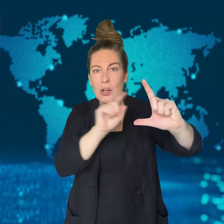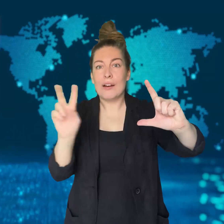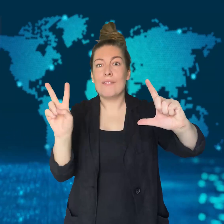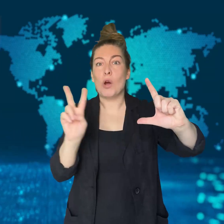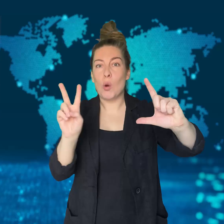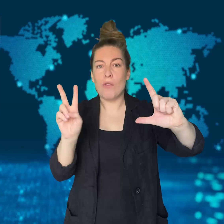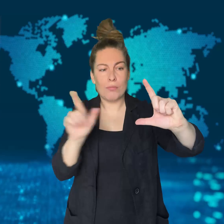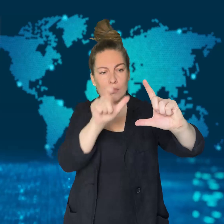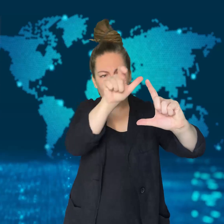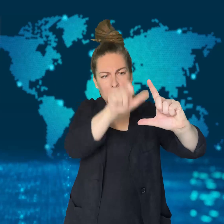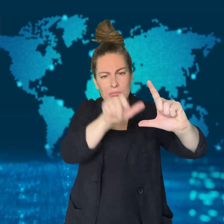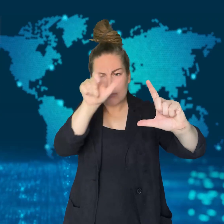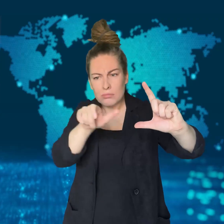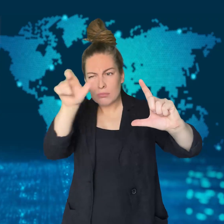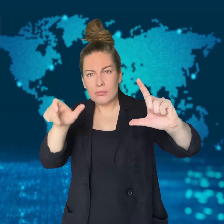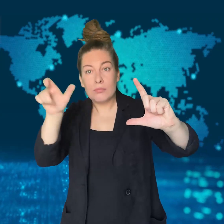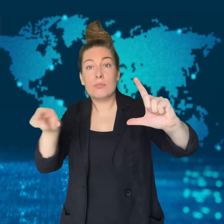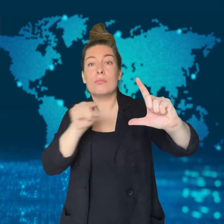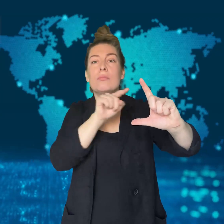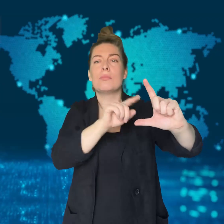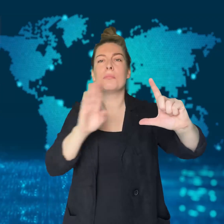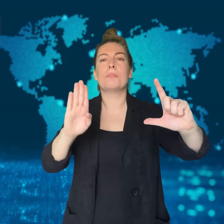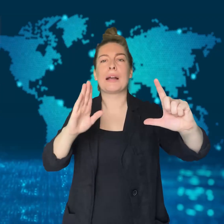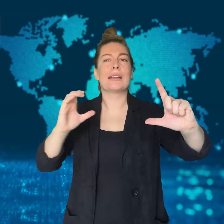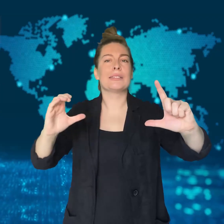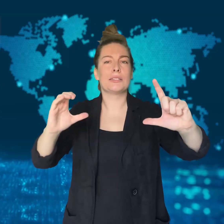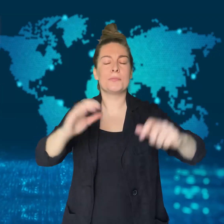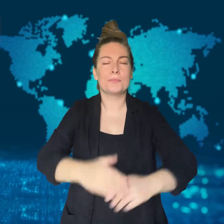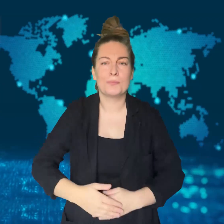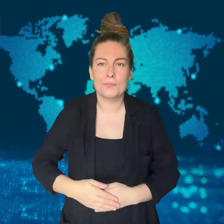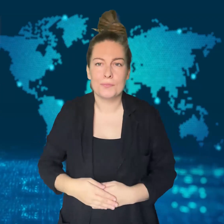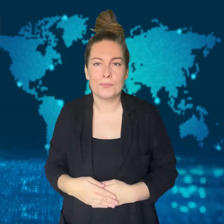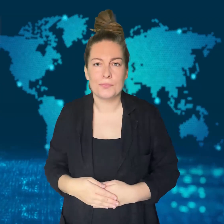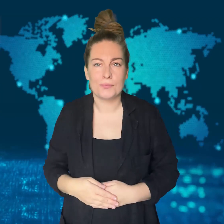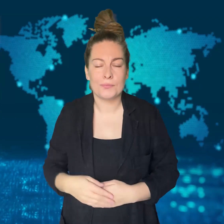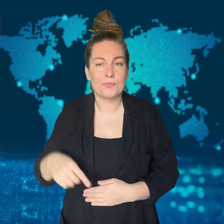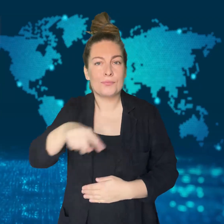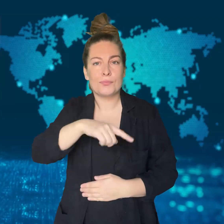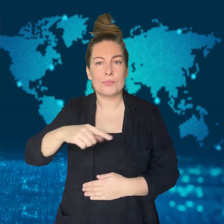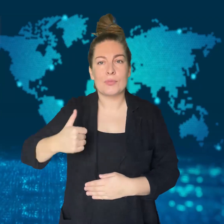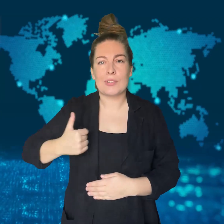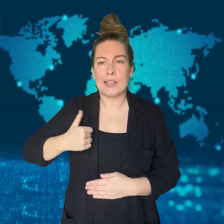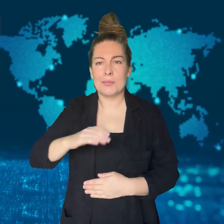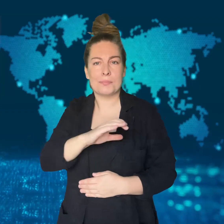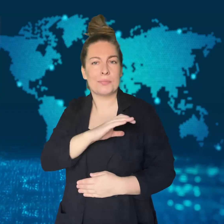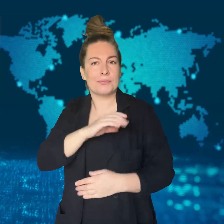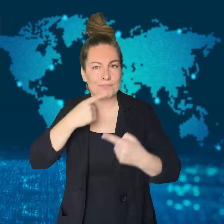Canadian police released information to